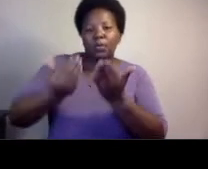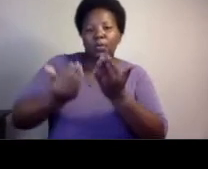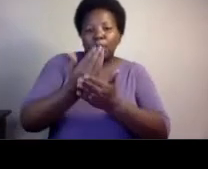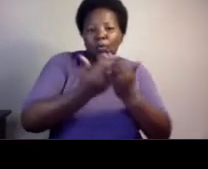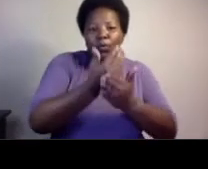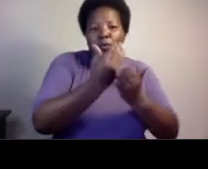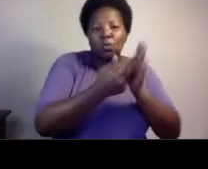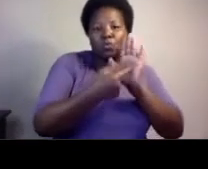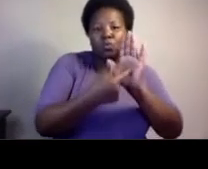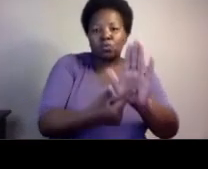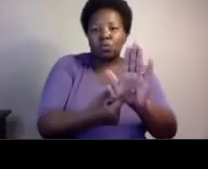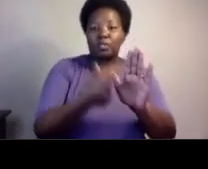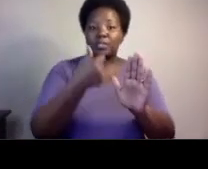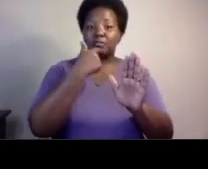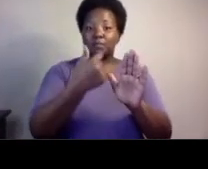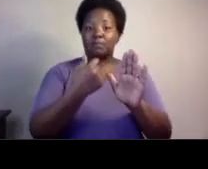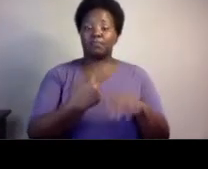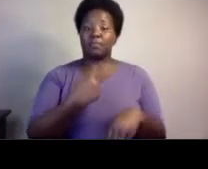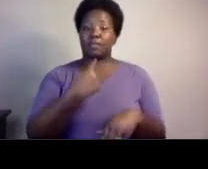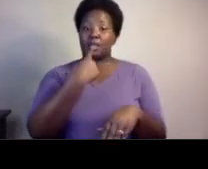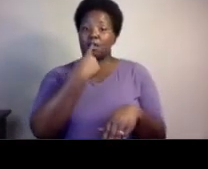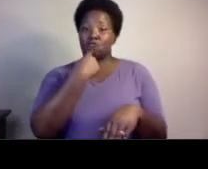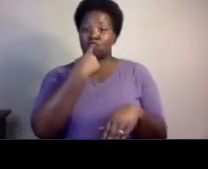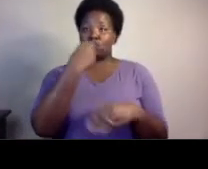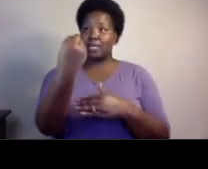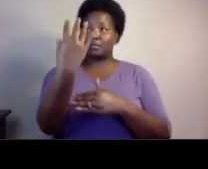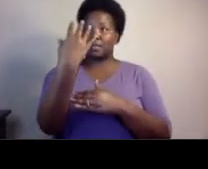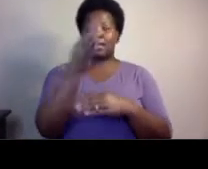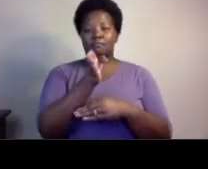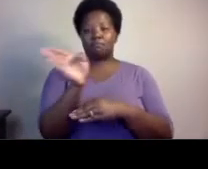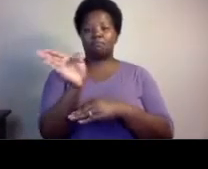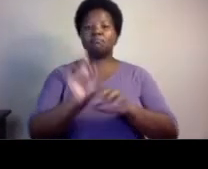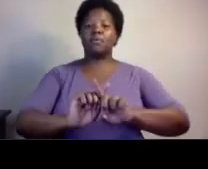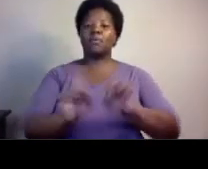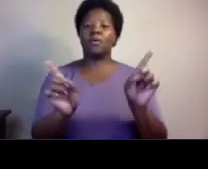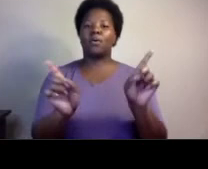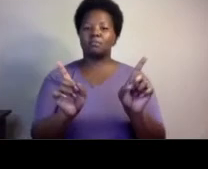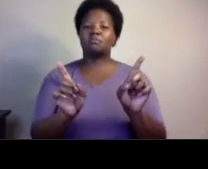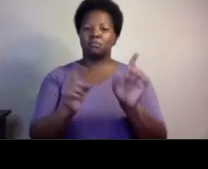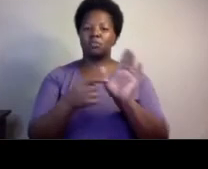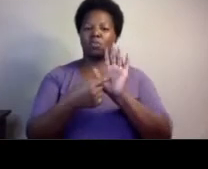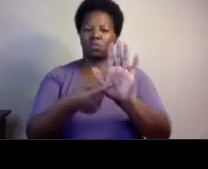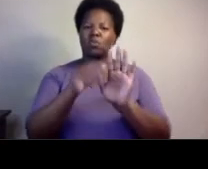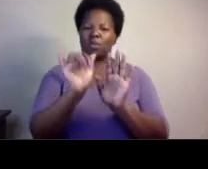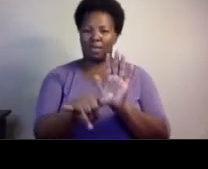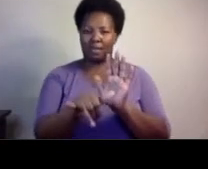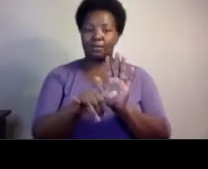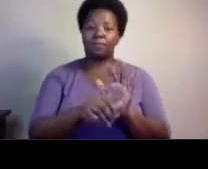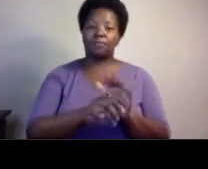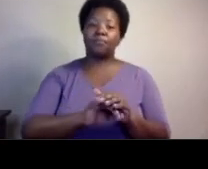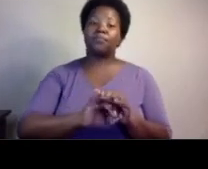and no turn on red signs at southbound eggington place northeast so again in advance of the larger